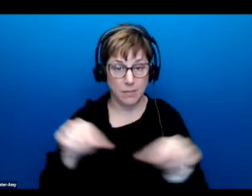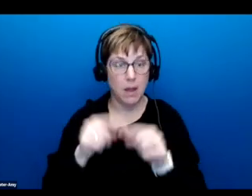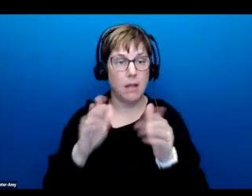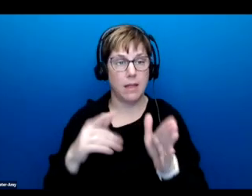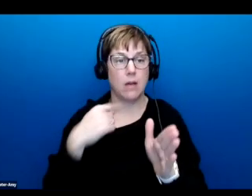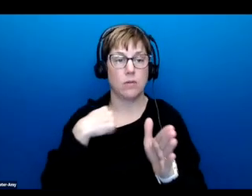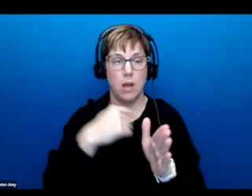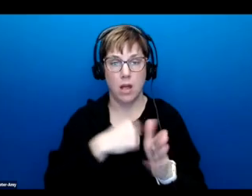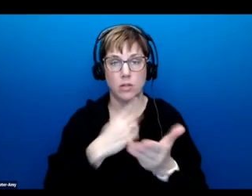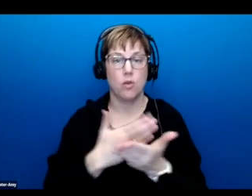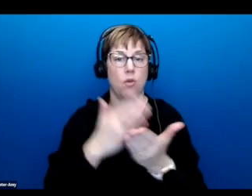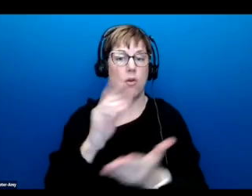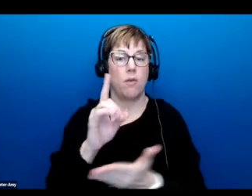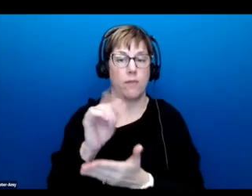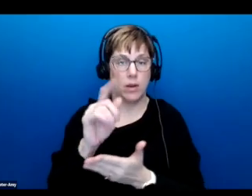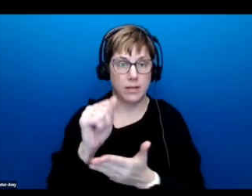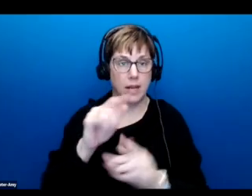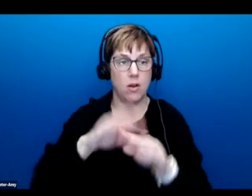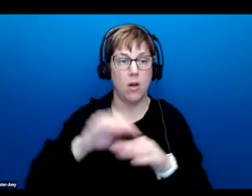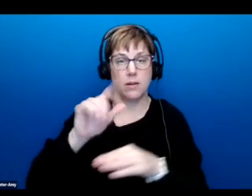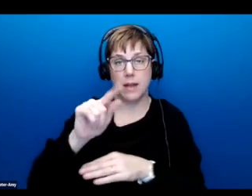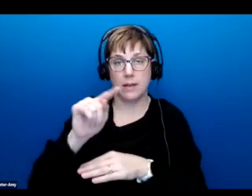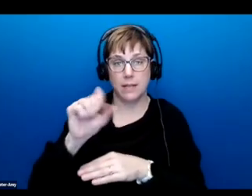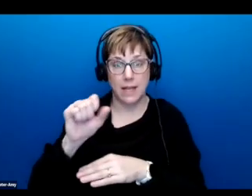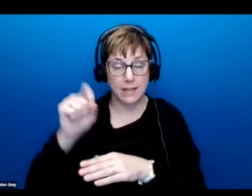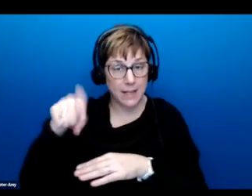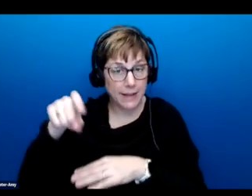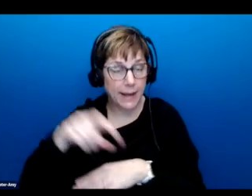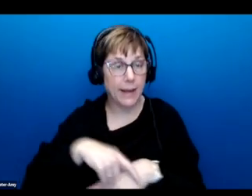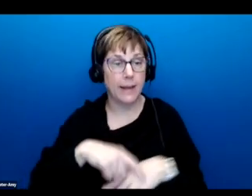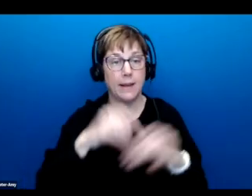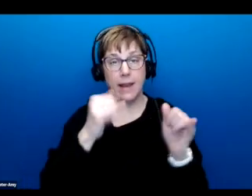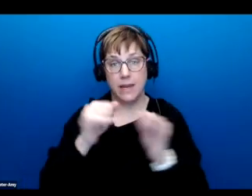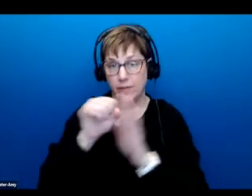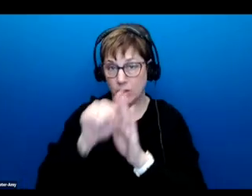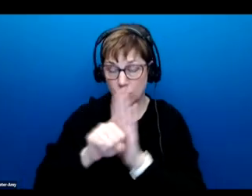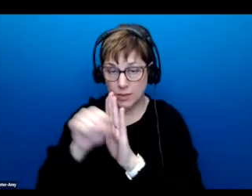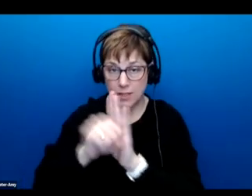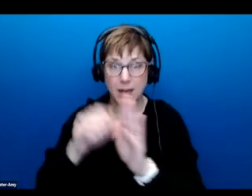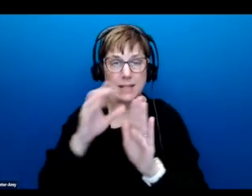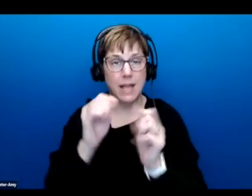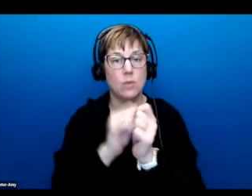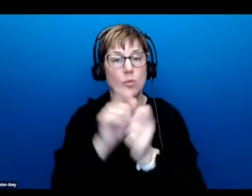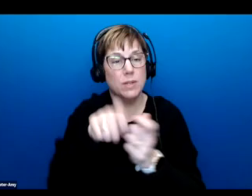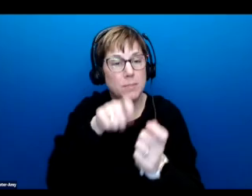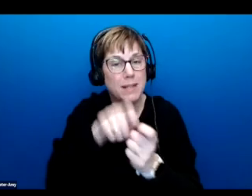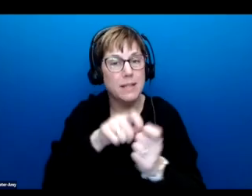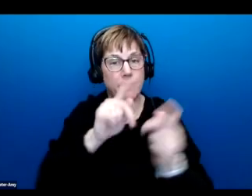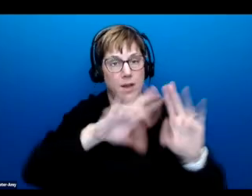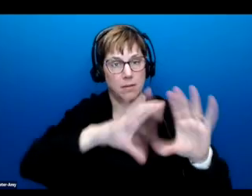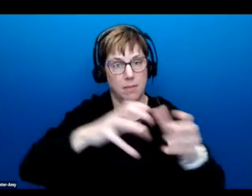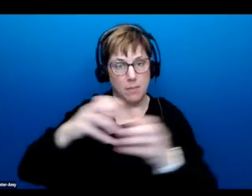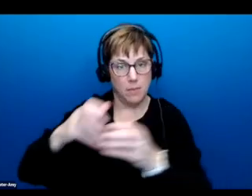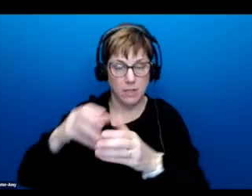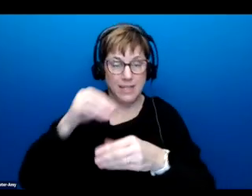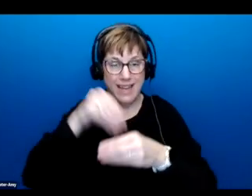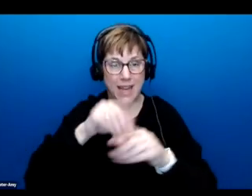offer data on LTSS need in individual states and among specific populations within those states.